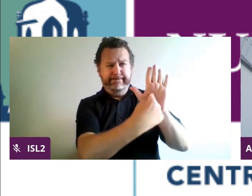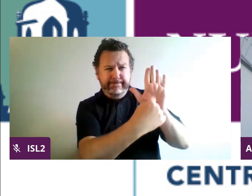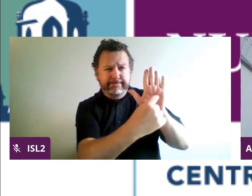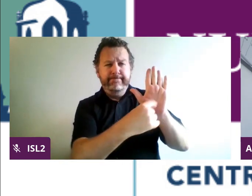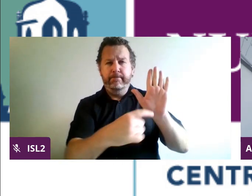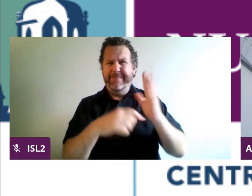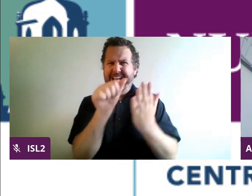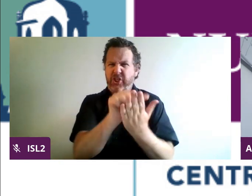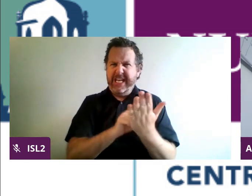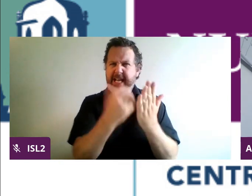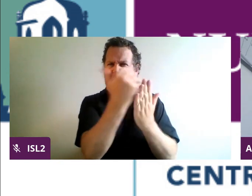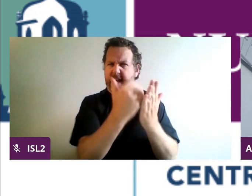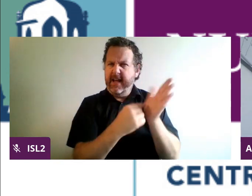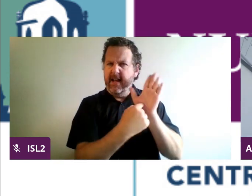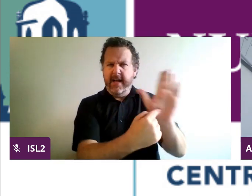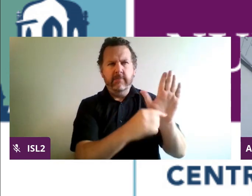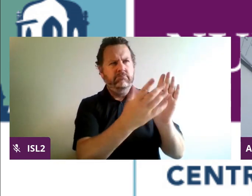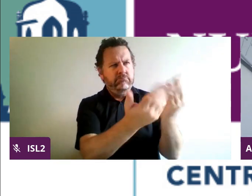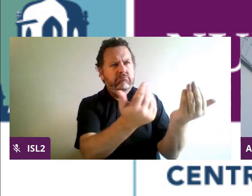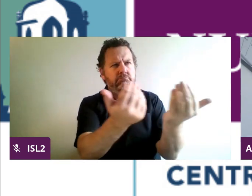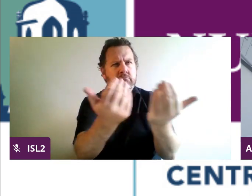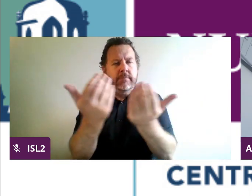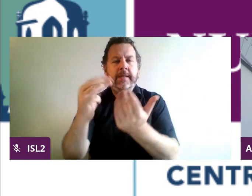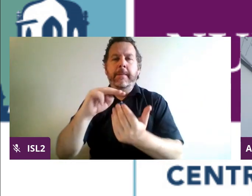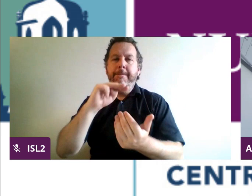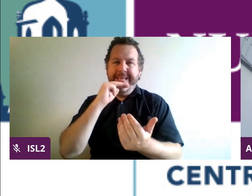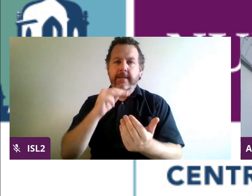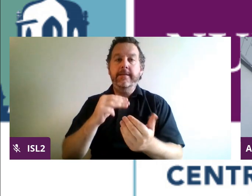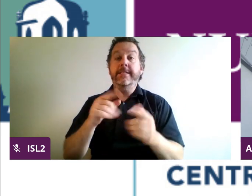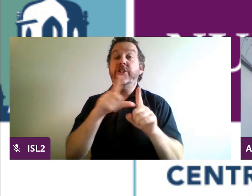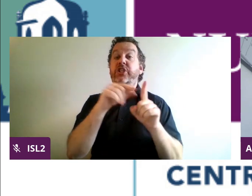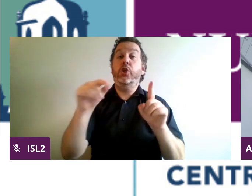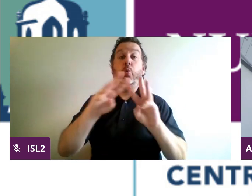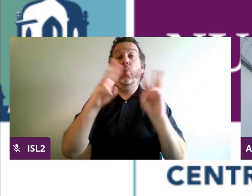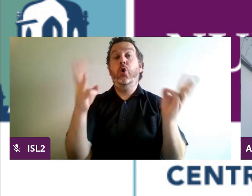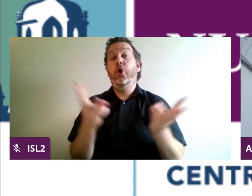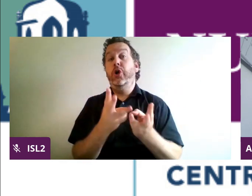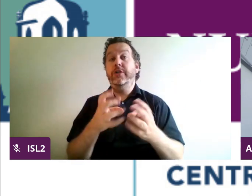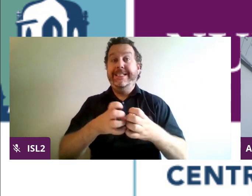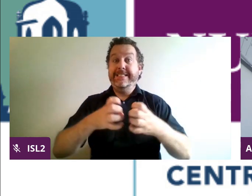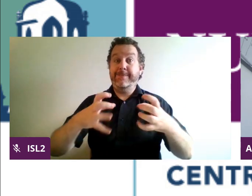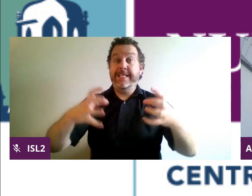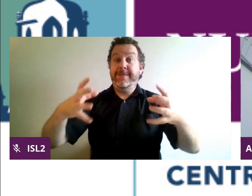in a growing and inclusive way. So what tech solutions really worked